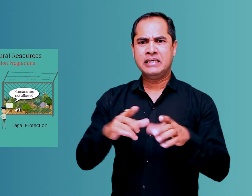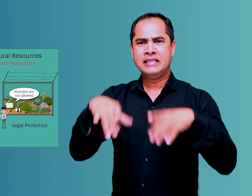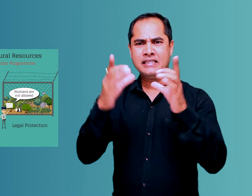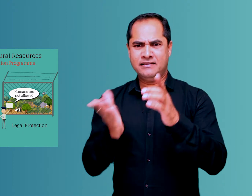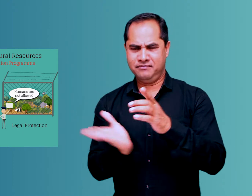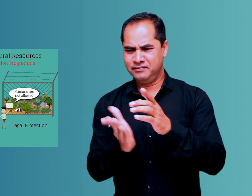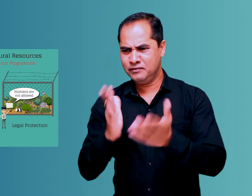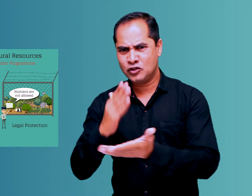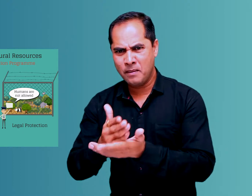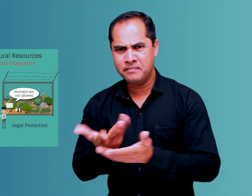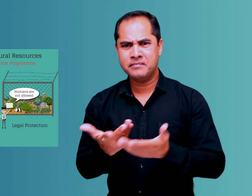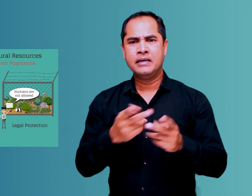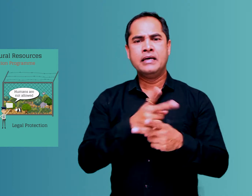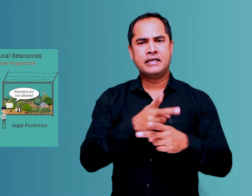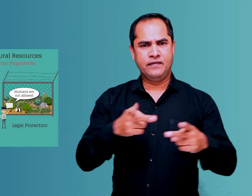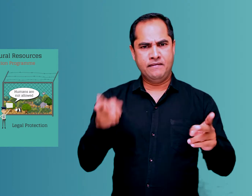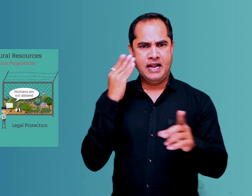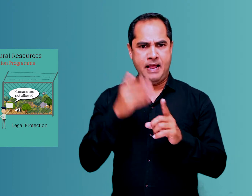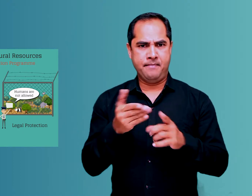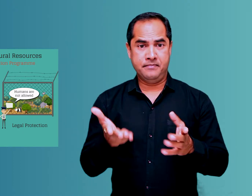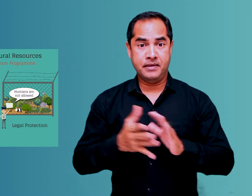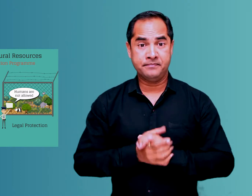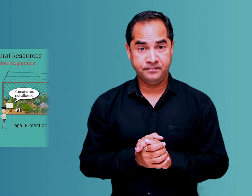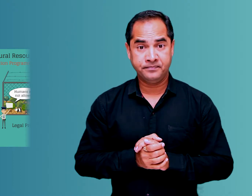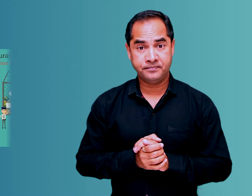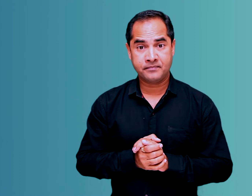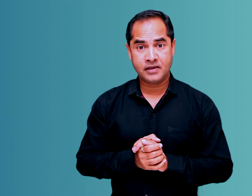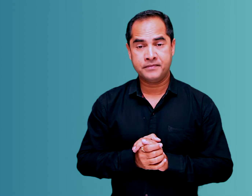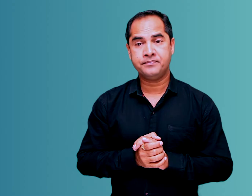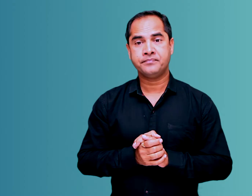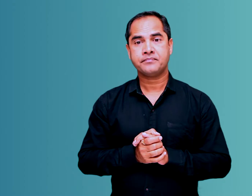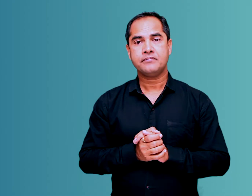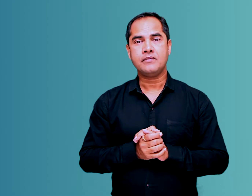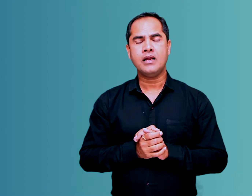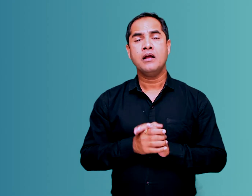banning hunting, urban deforestation and so on.